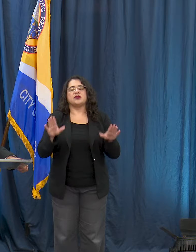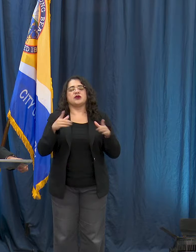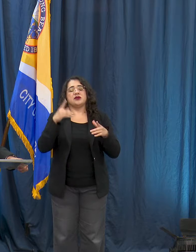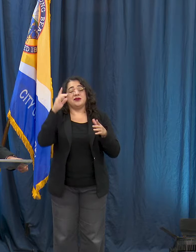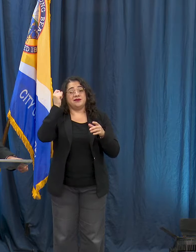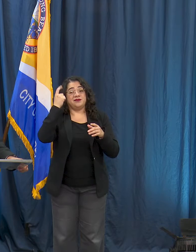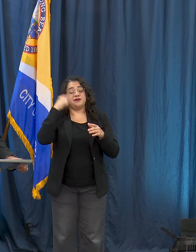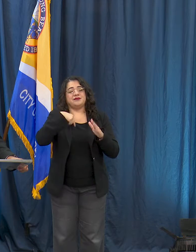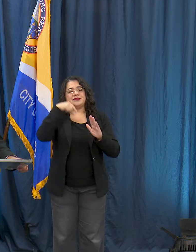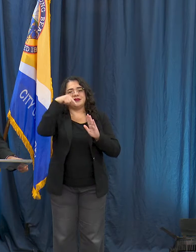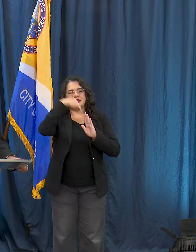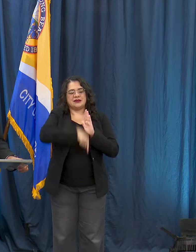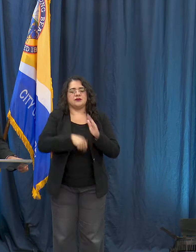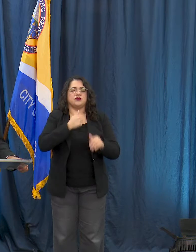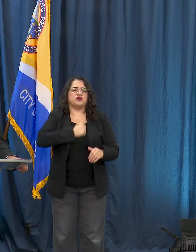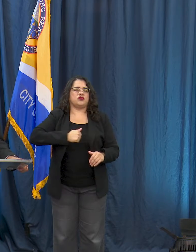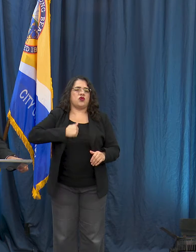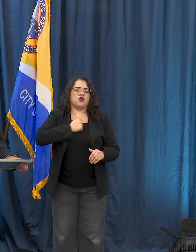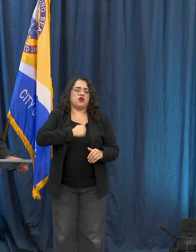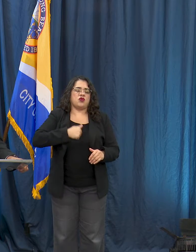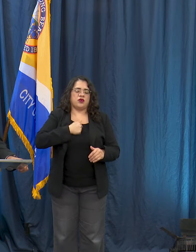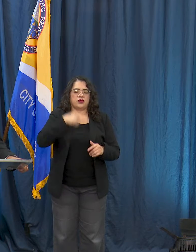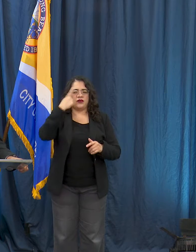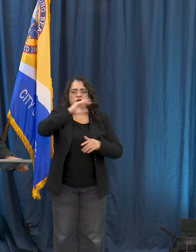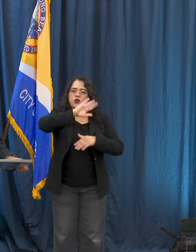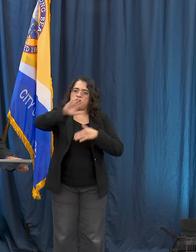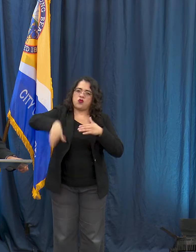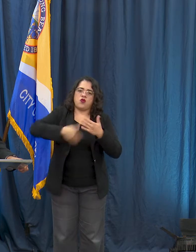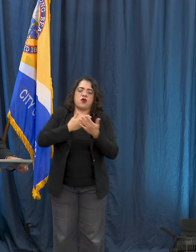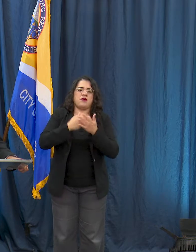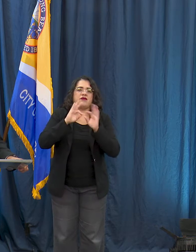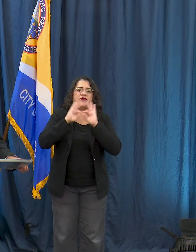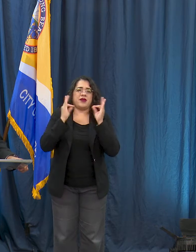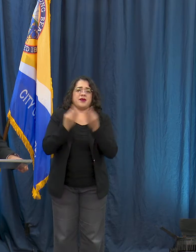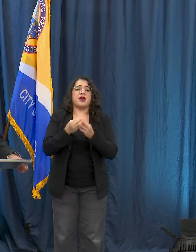out to the entire family and the Long Beach Police Department family as well.